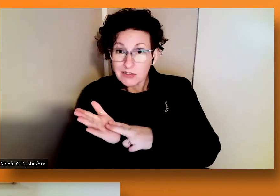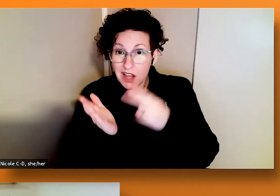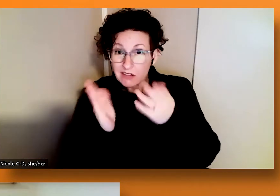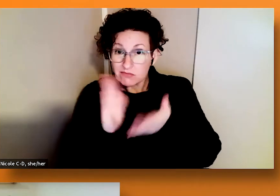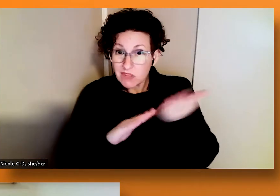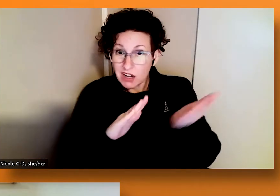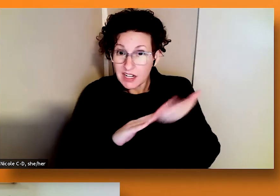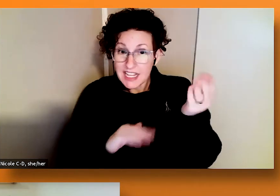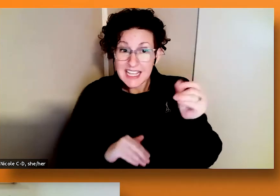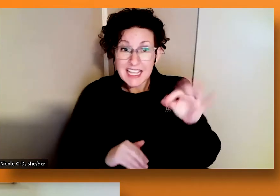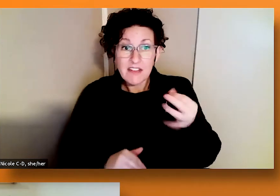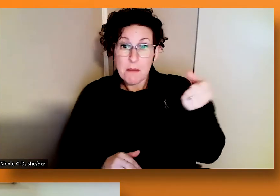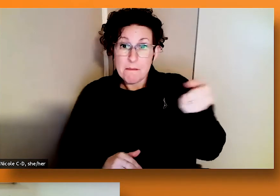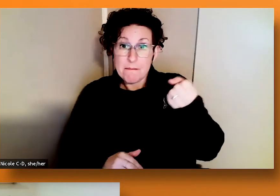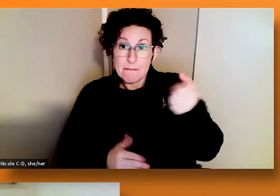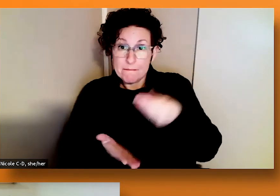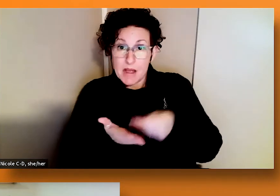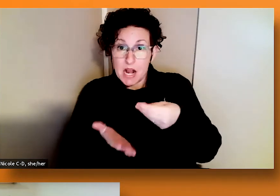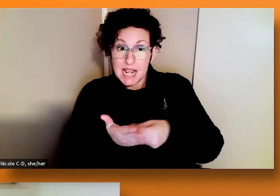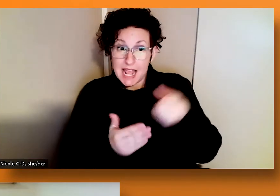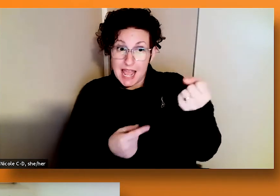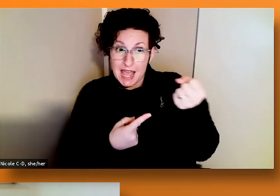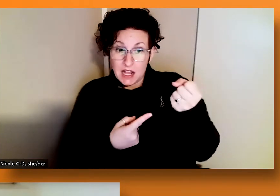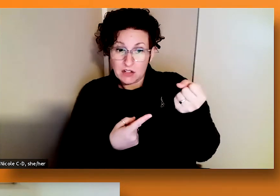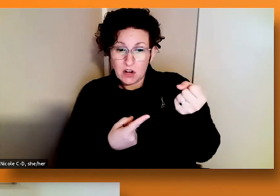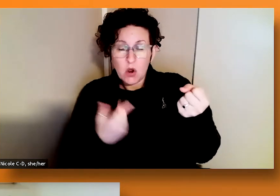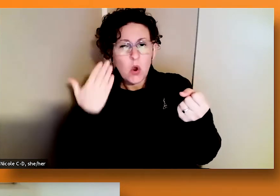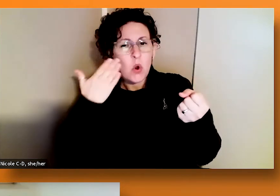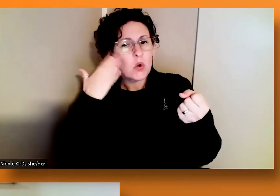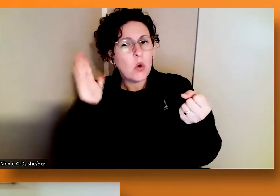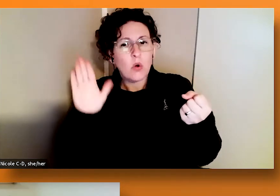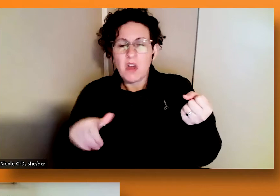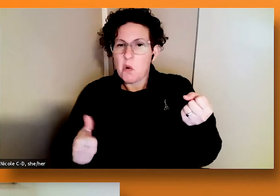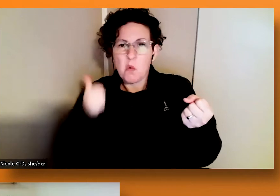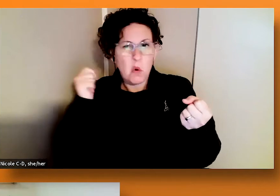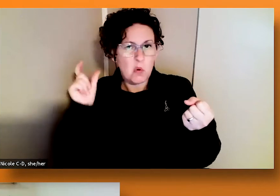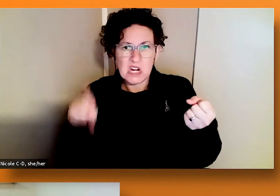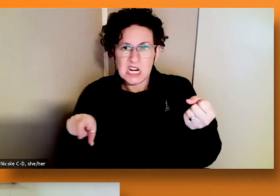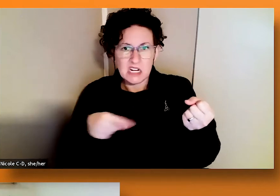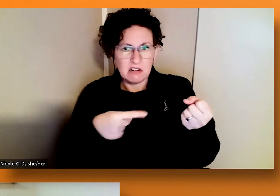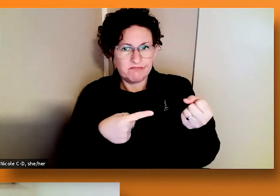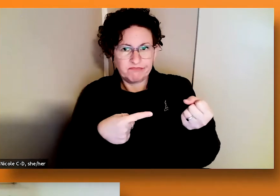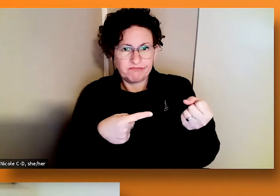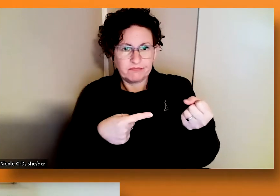if there's money held in the encumbrances that you know you're not going to be needing,